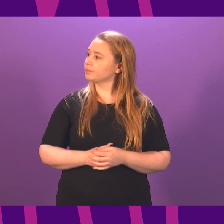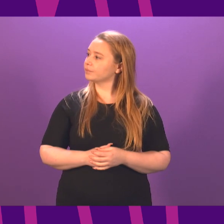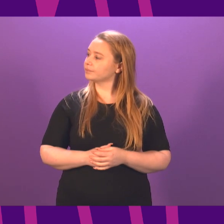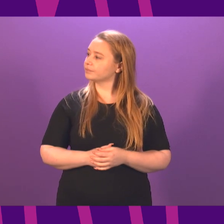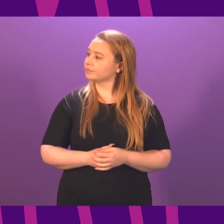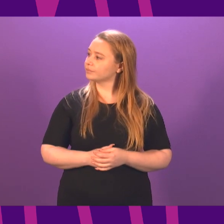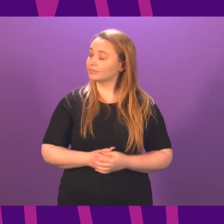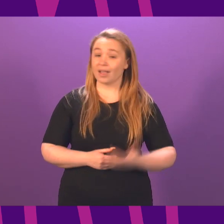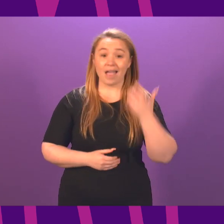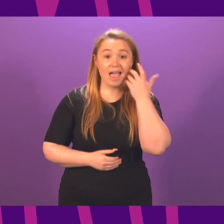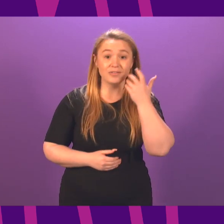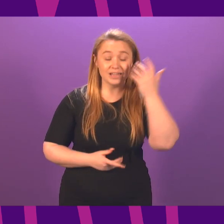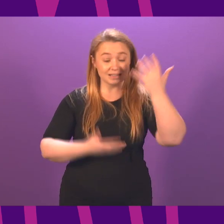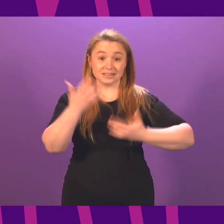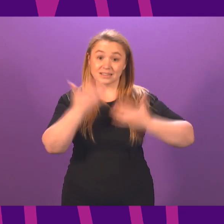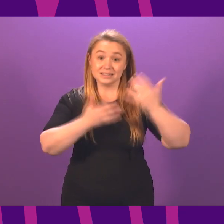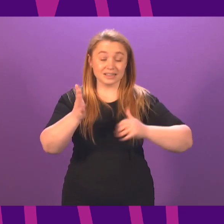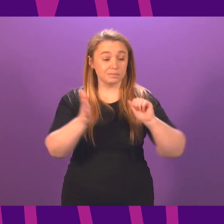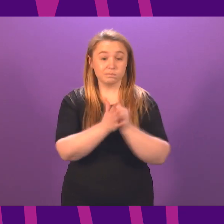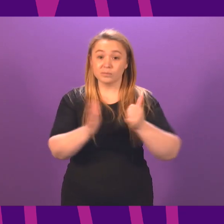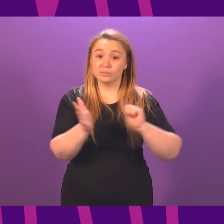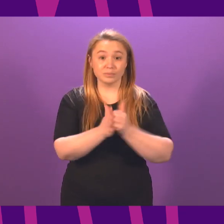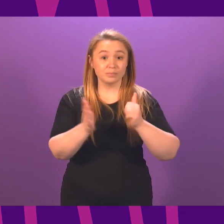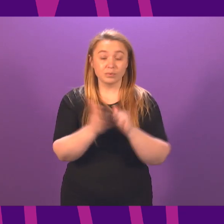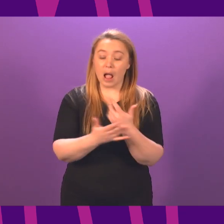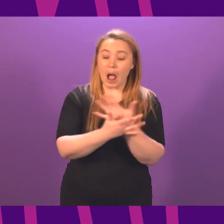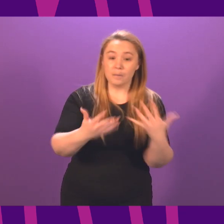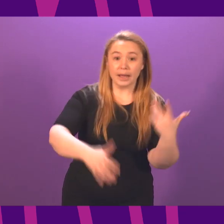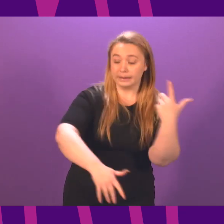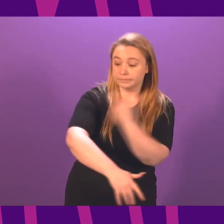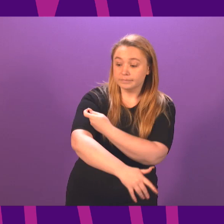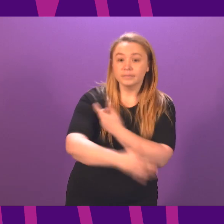publish daily statistics of the vaccines that are administered and we publish weekly statistics that